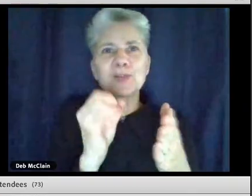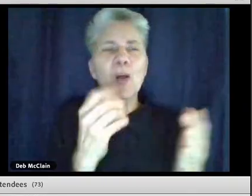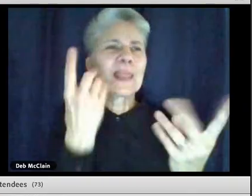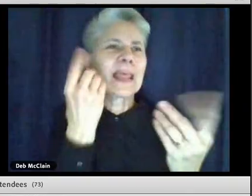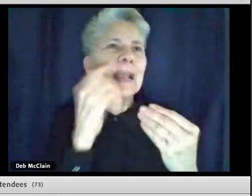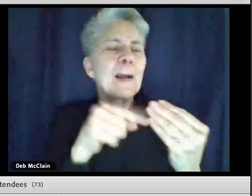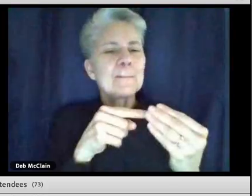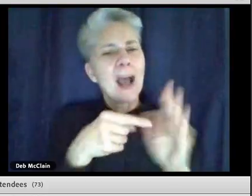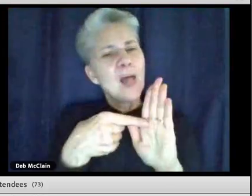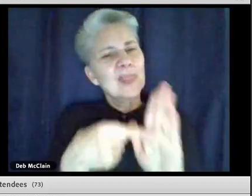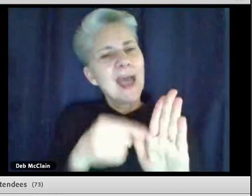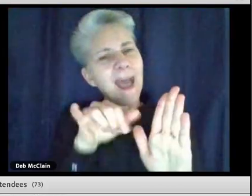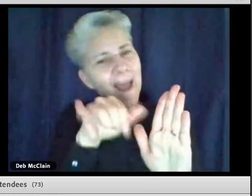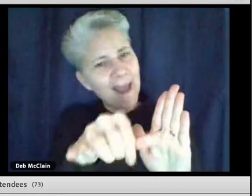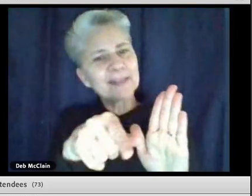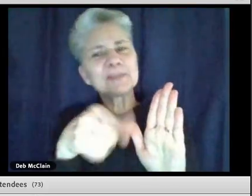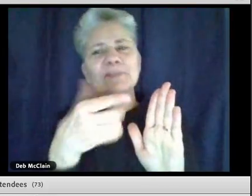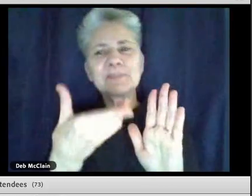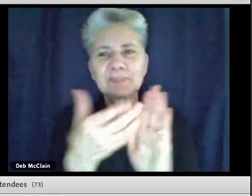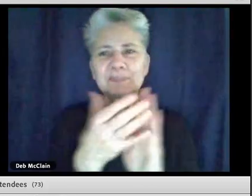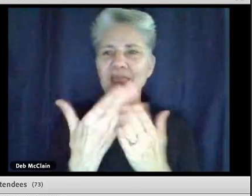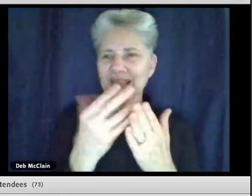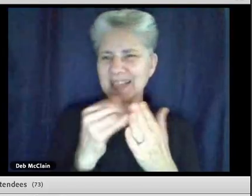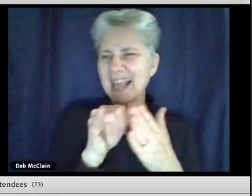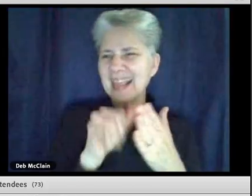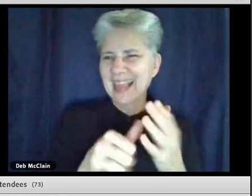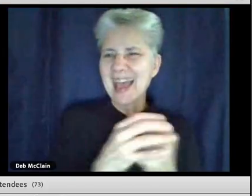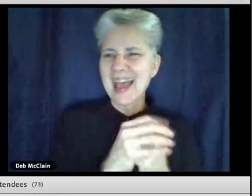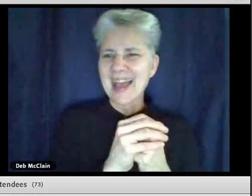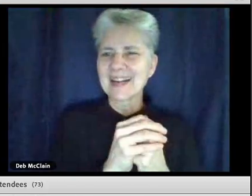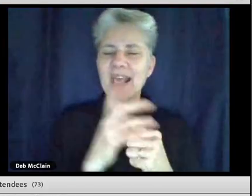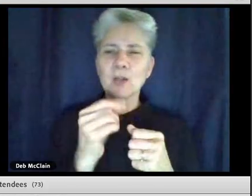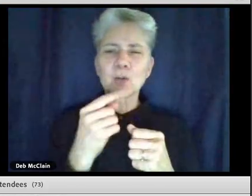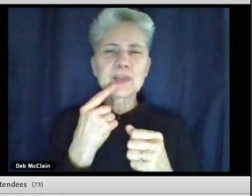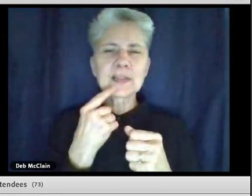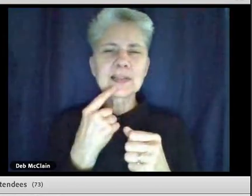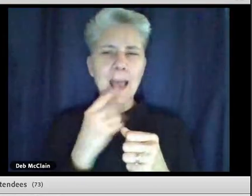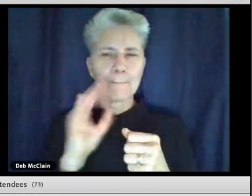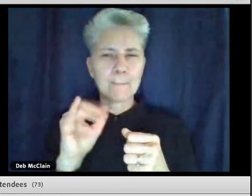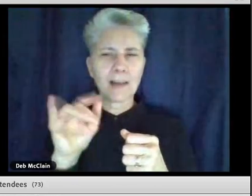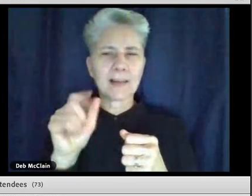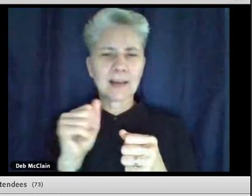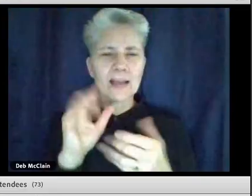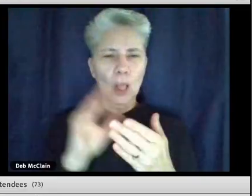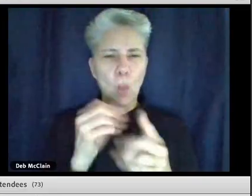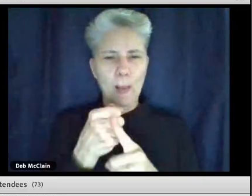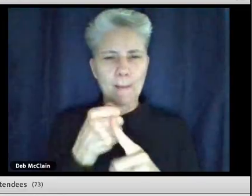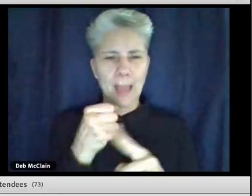It's not a real flower, but he doesn't know that. So thinking about, you know, things like that.